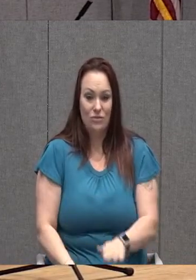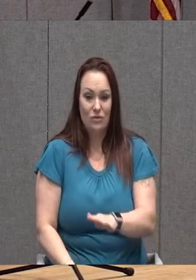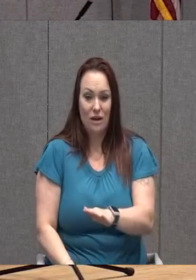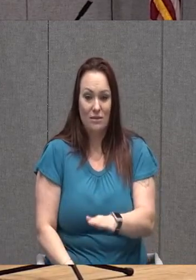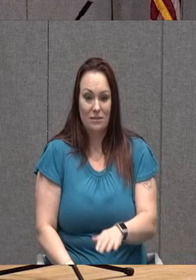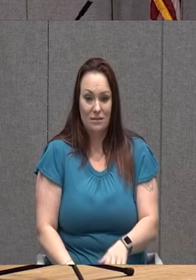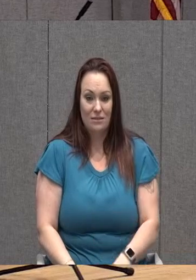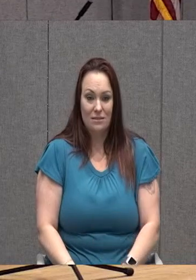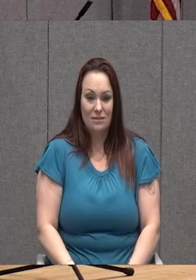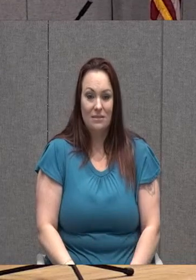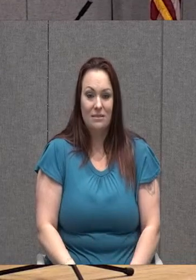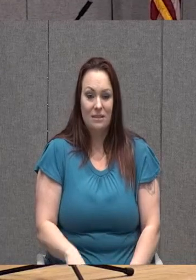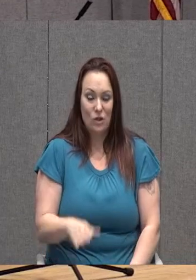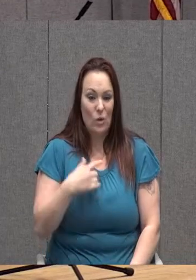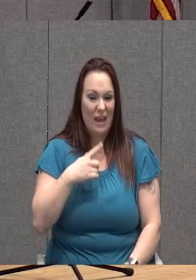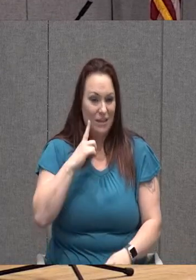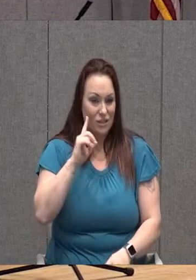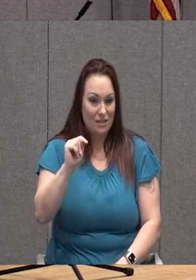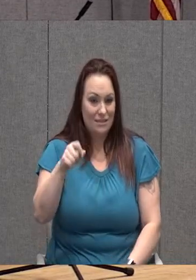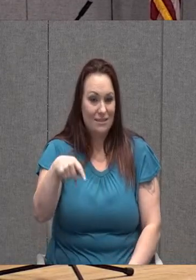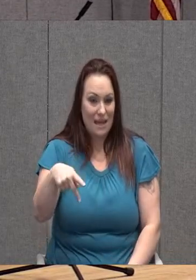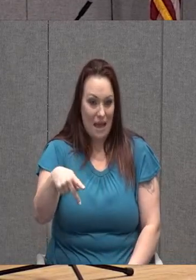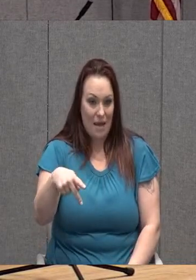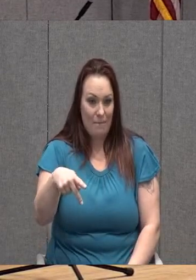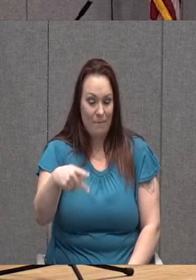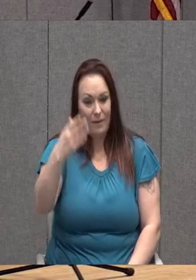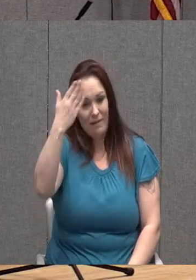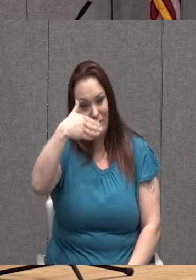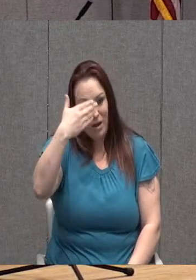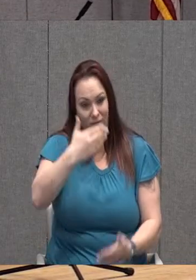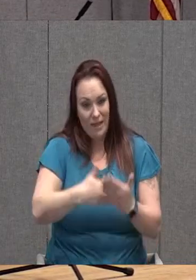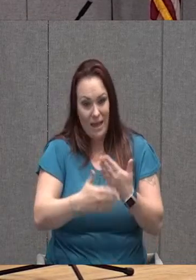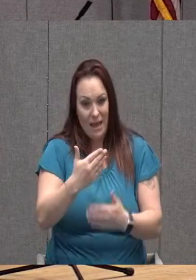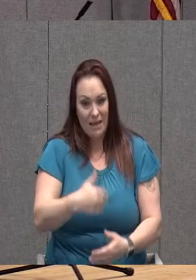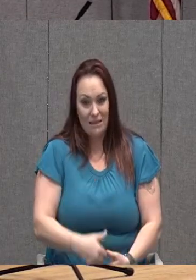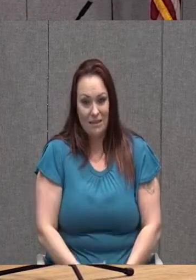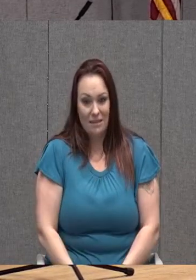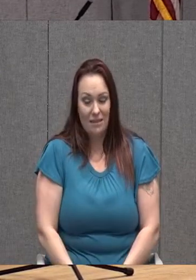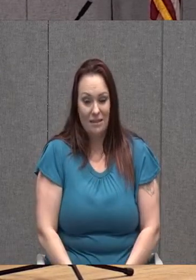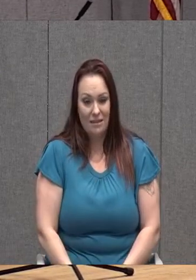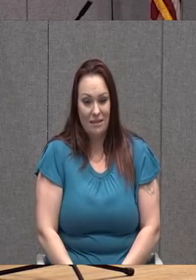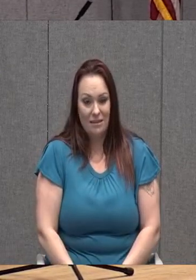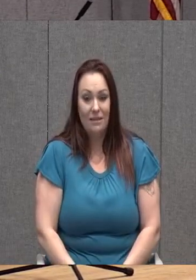you can just tap the can that's right in front of your hand, so those are plank taps.